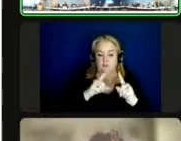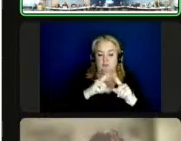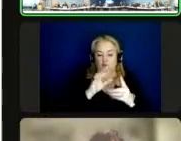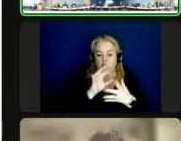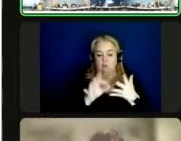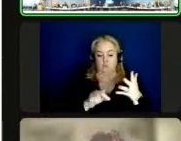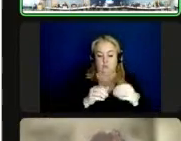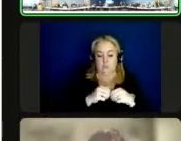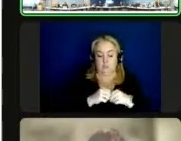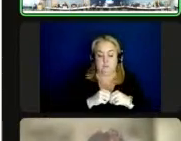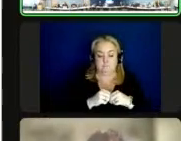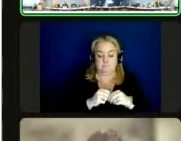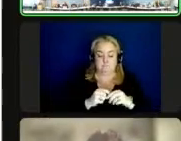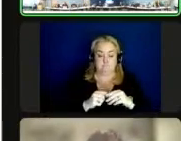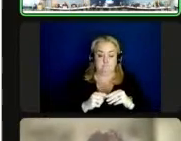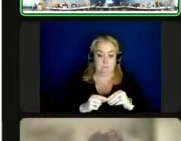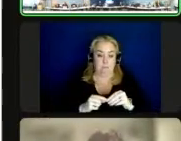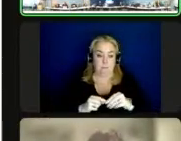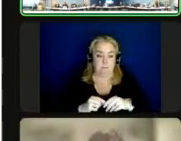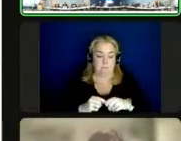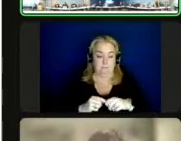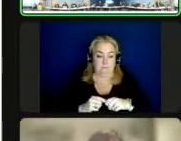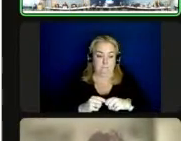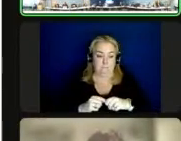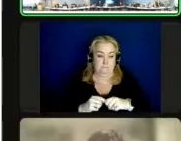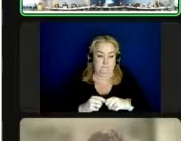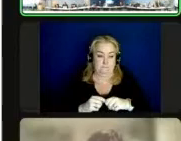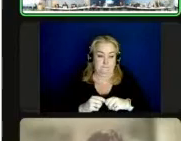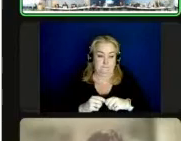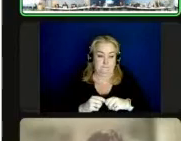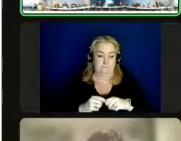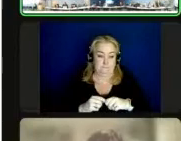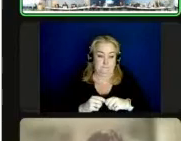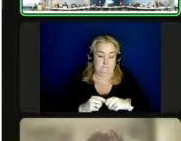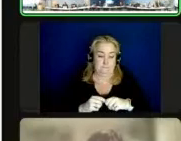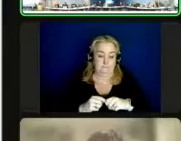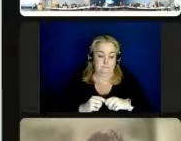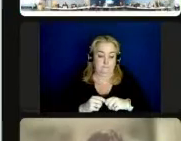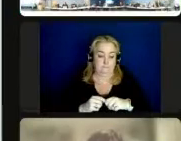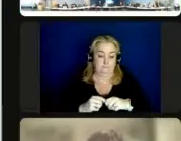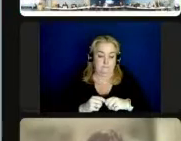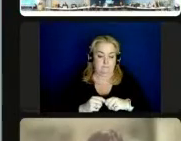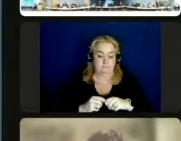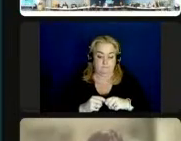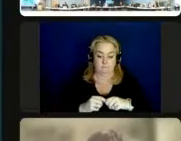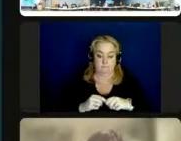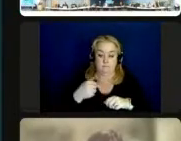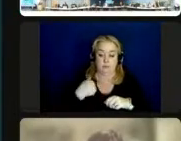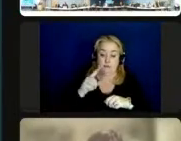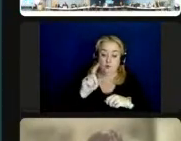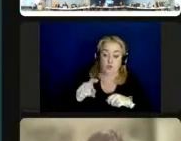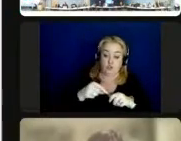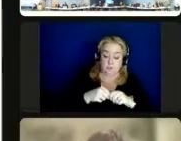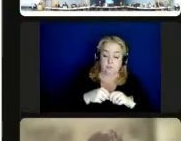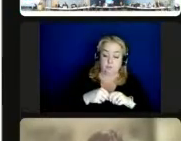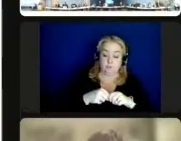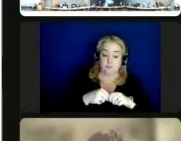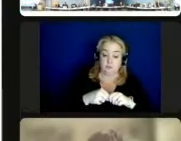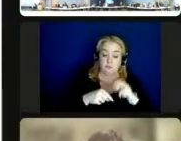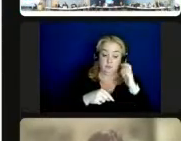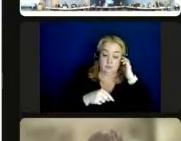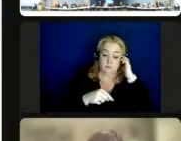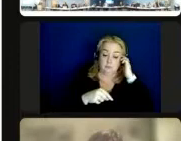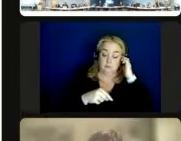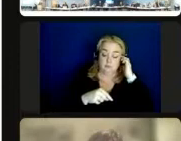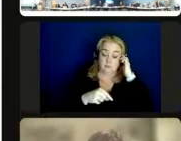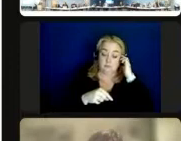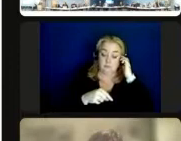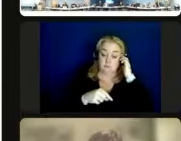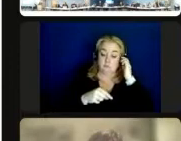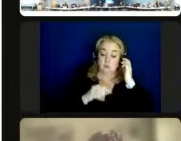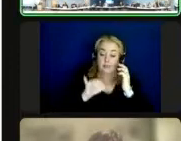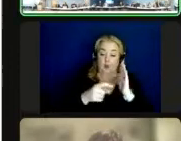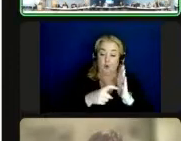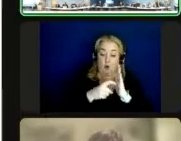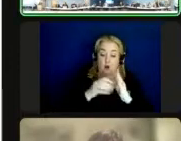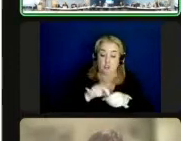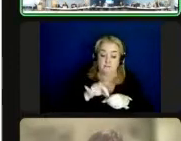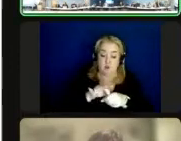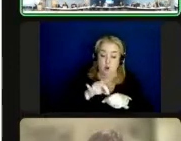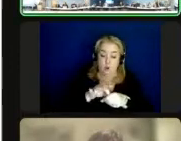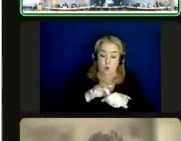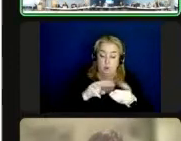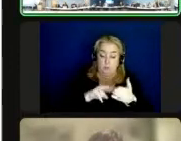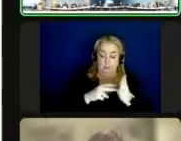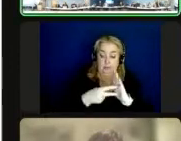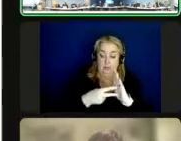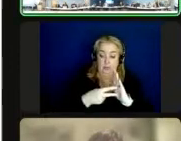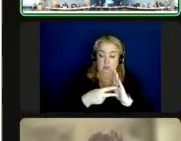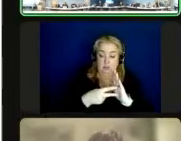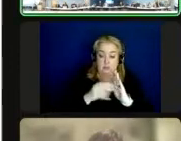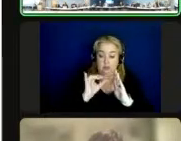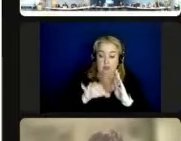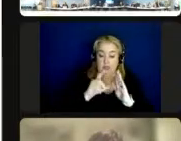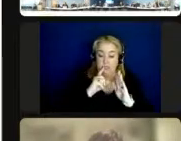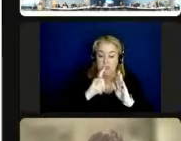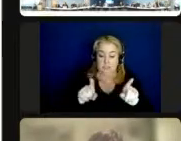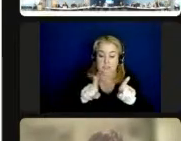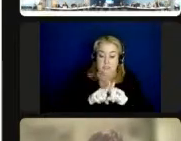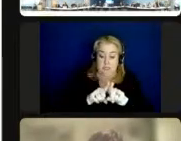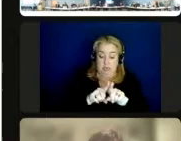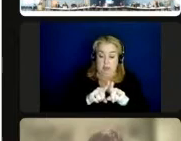ON THEIR BACK ON A DIFFERENT